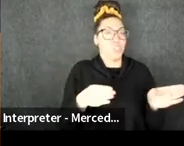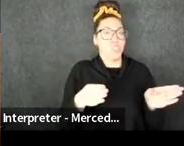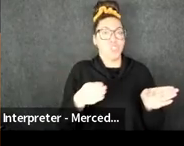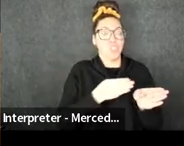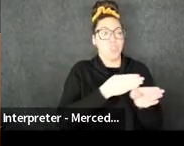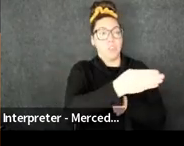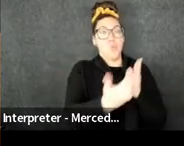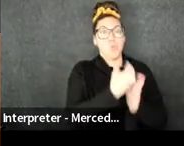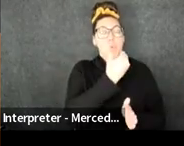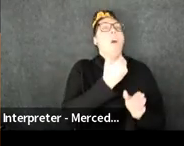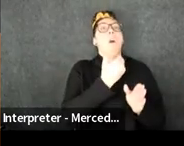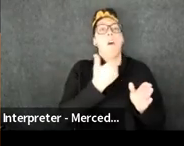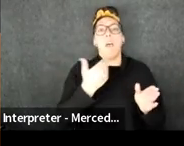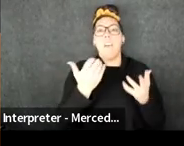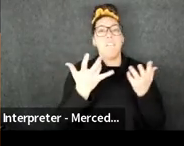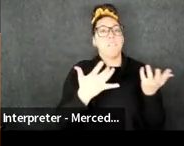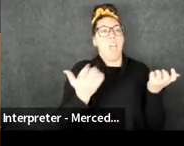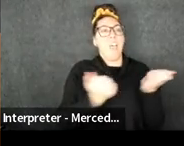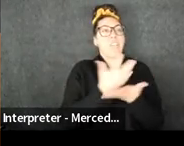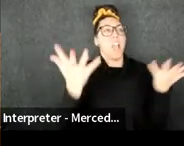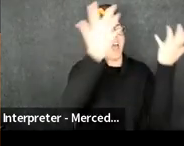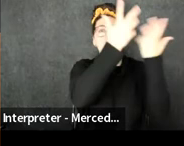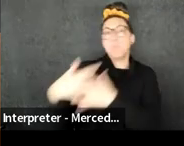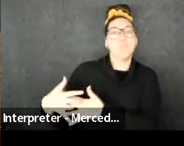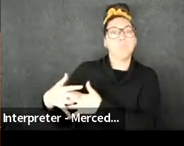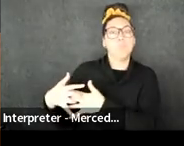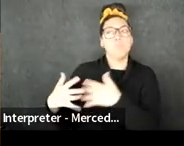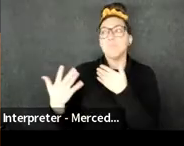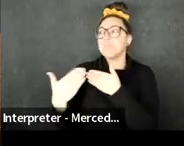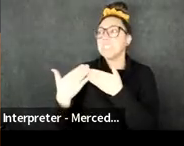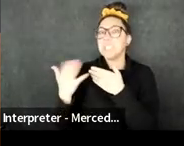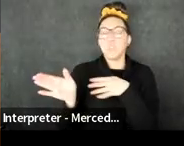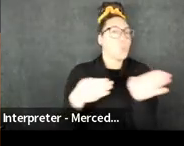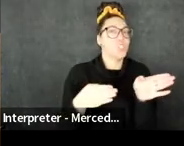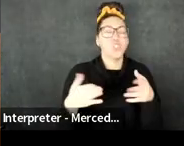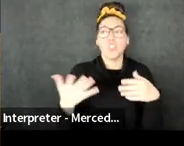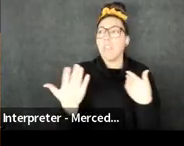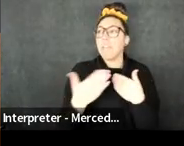I was able to easily switch and enroll into the classes that I needed.